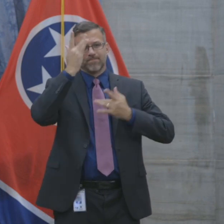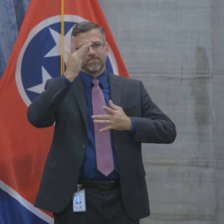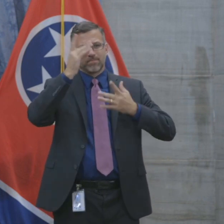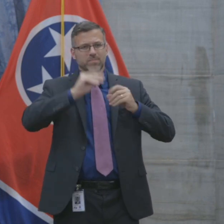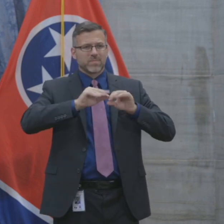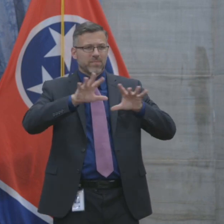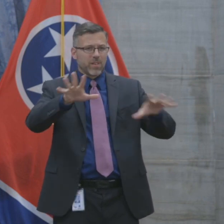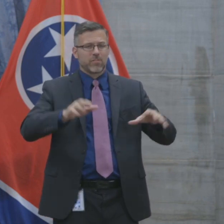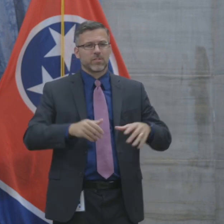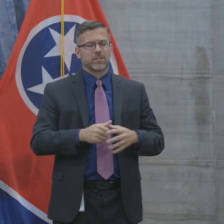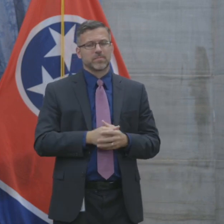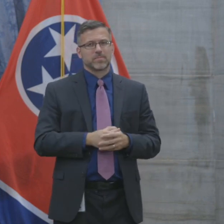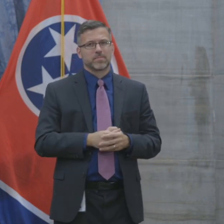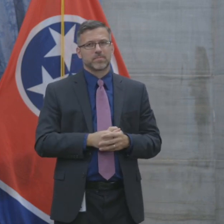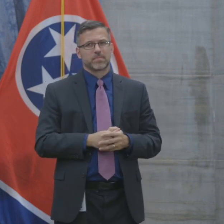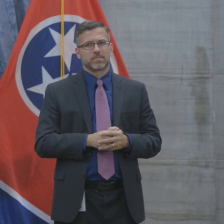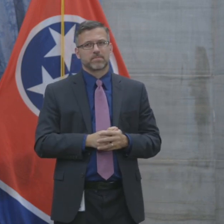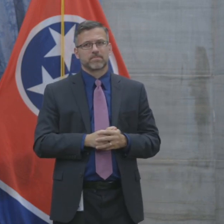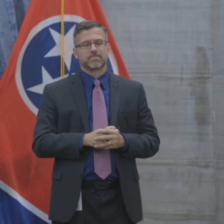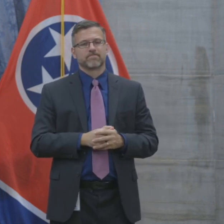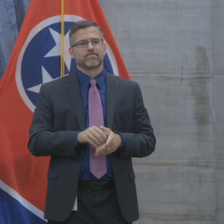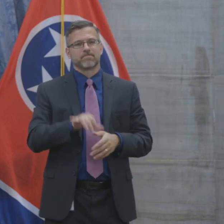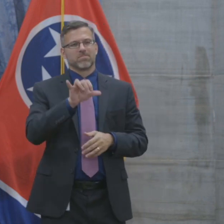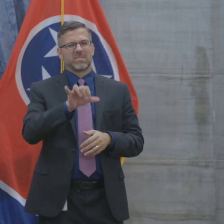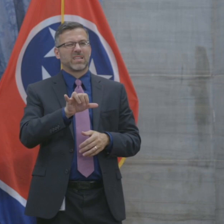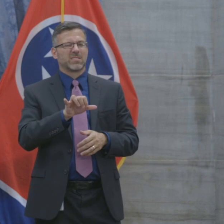We have every reason to believe that the decisions that have